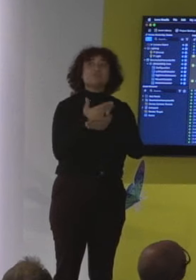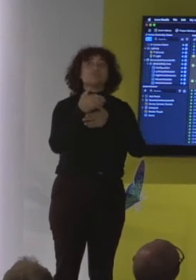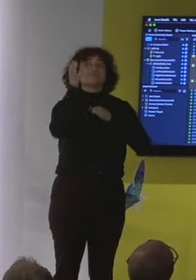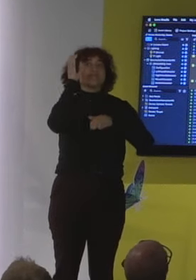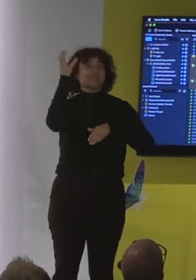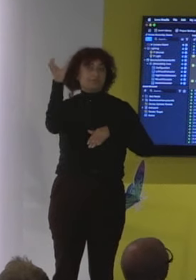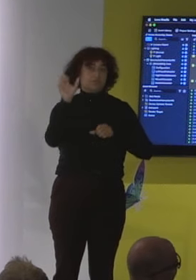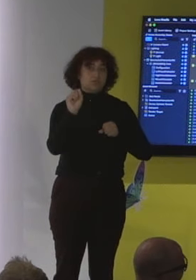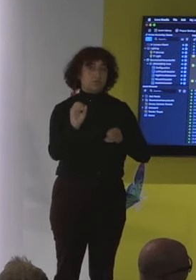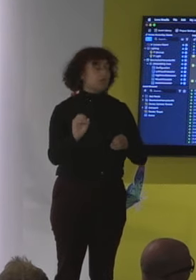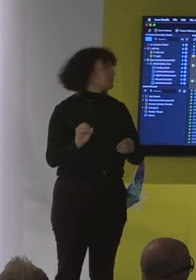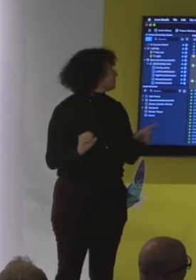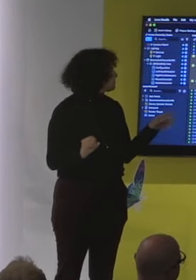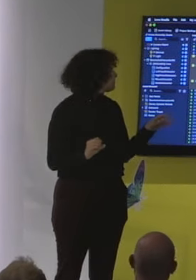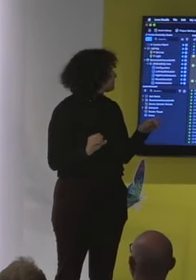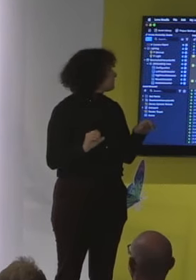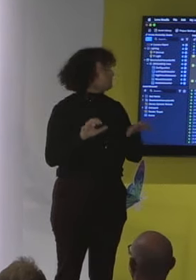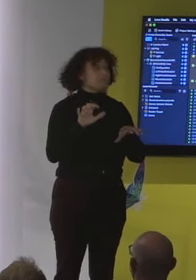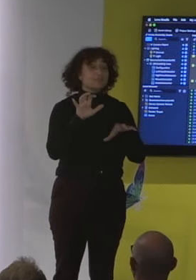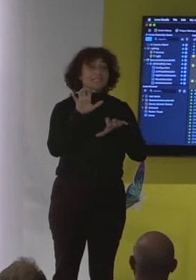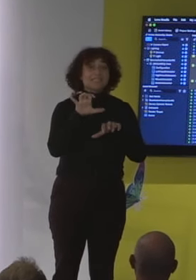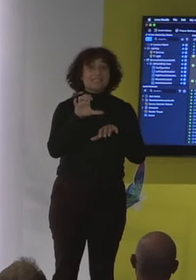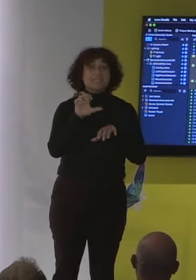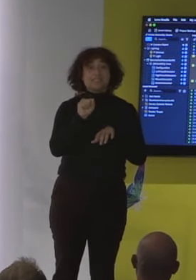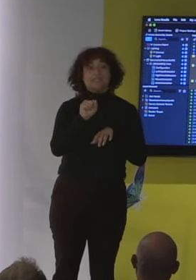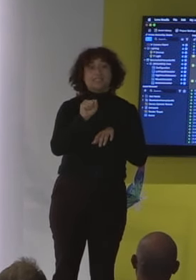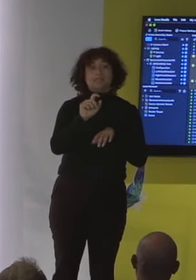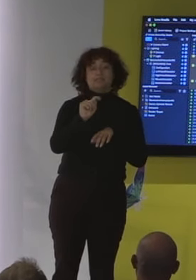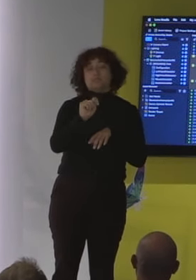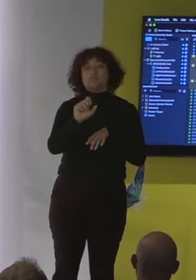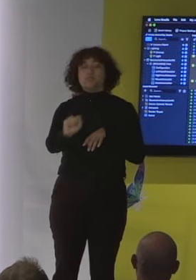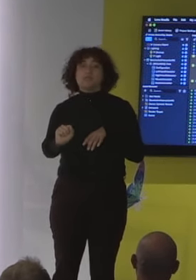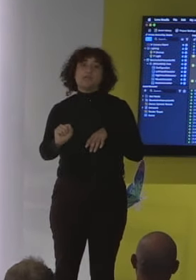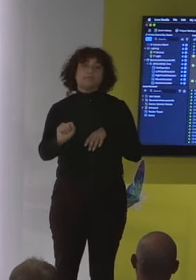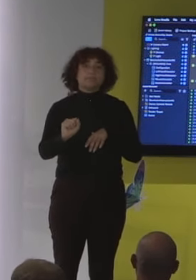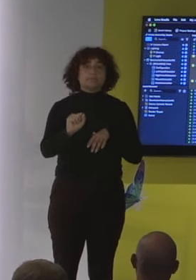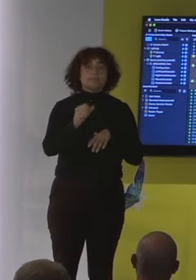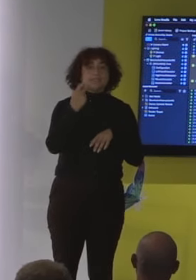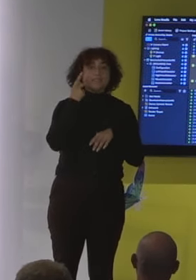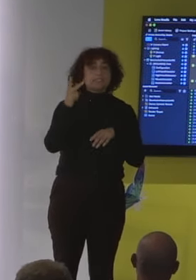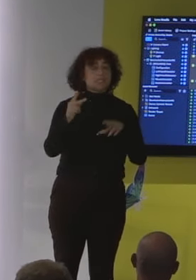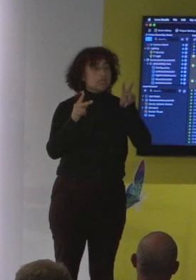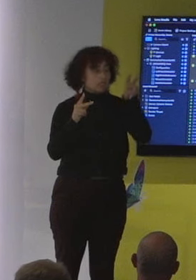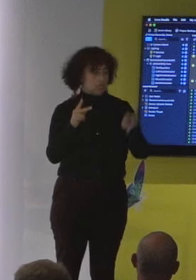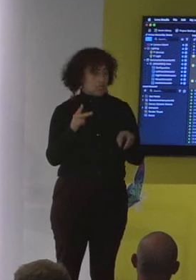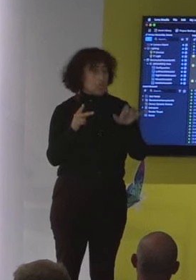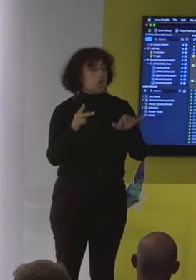So, there's a TypeScript status panel that allows you to easily see, oh, okay, I made a change to TypeScript.